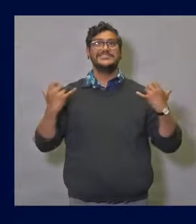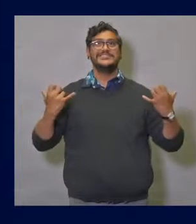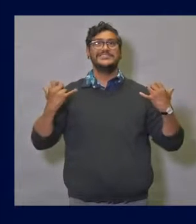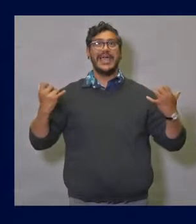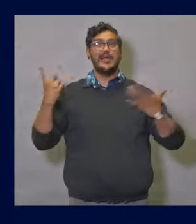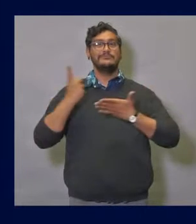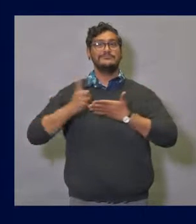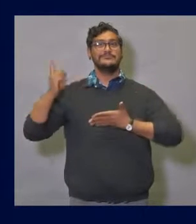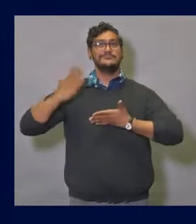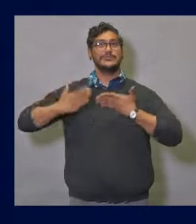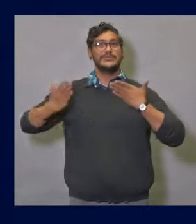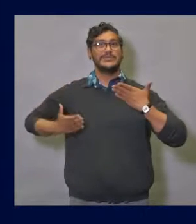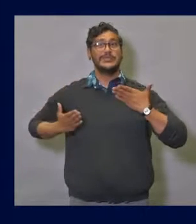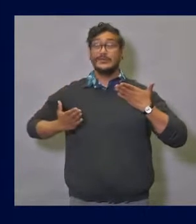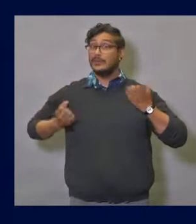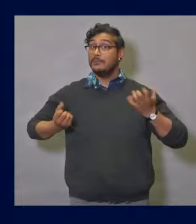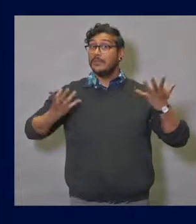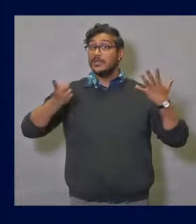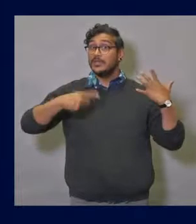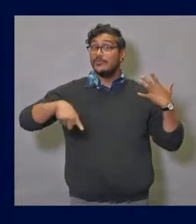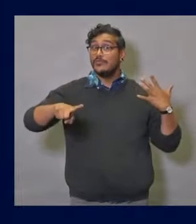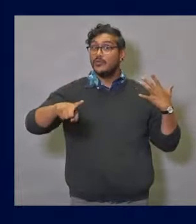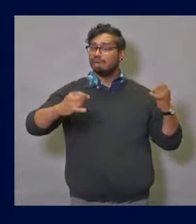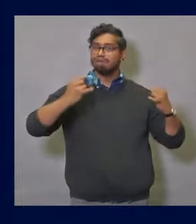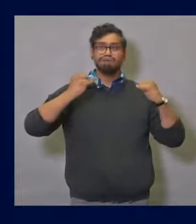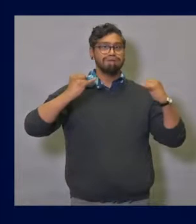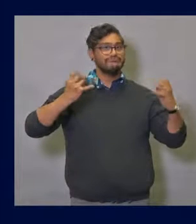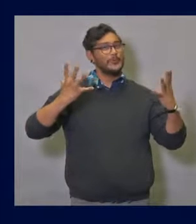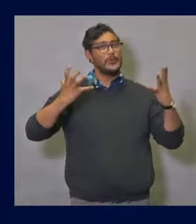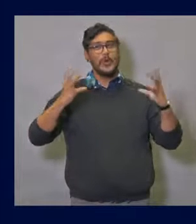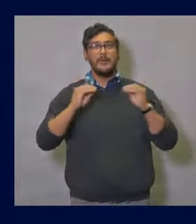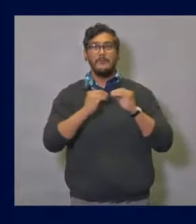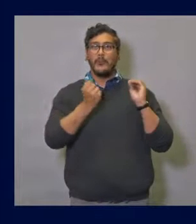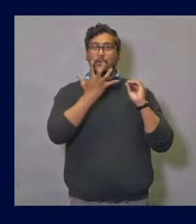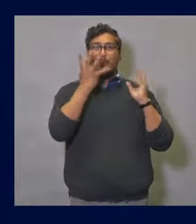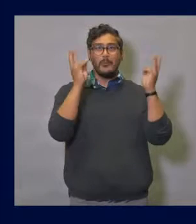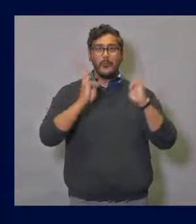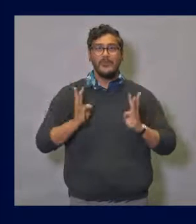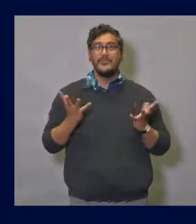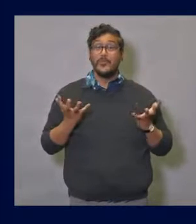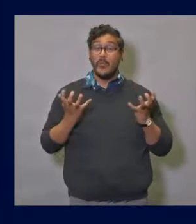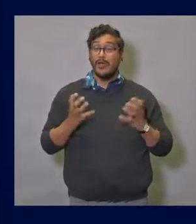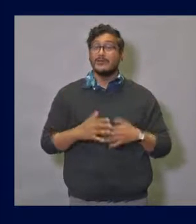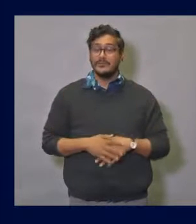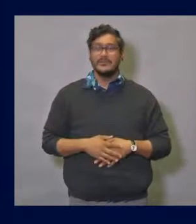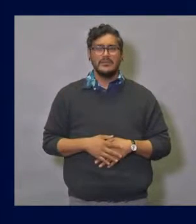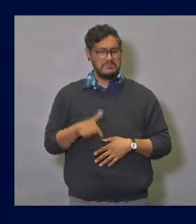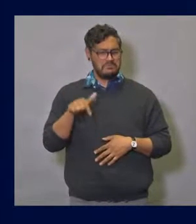TRABAJAN EN ESTA SEC PARES Y